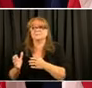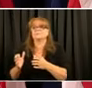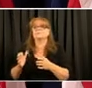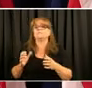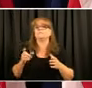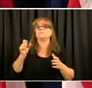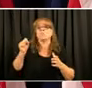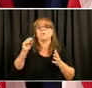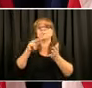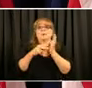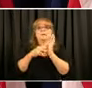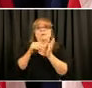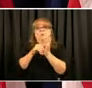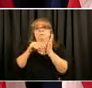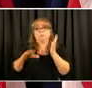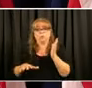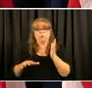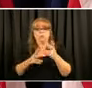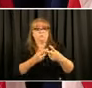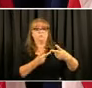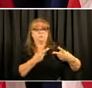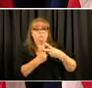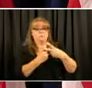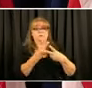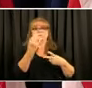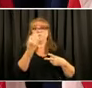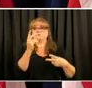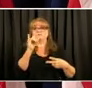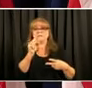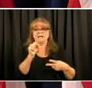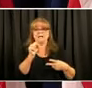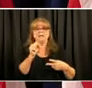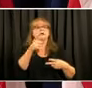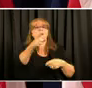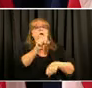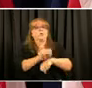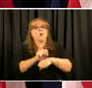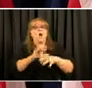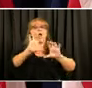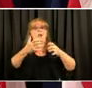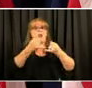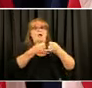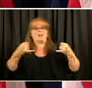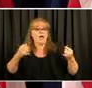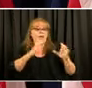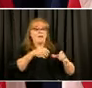when those 14 days are over but during those 14 days they are attending class online so ideally